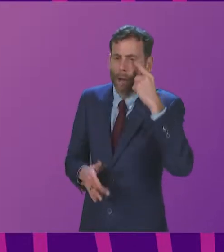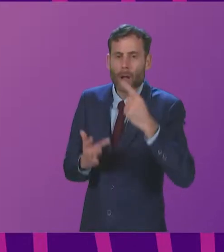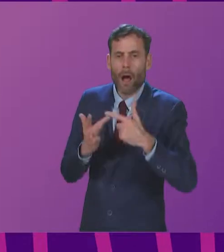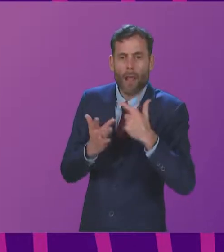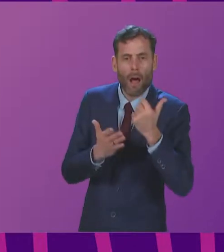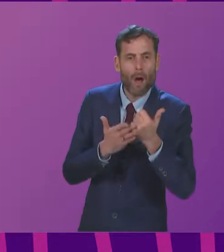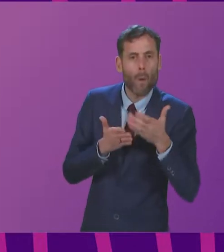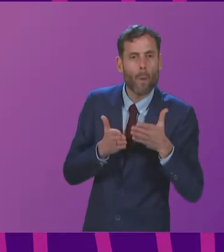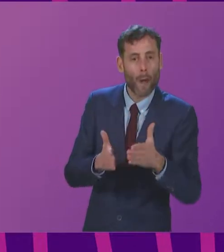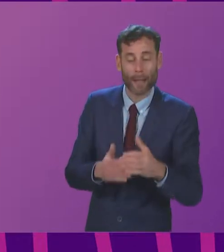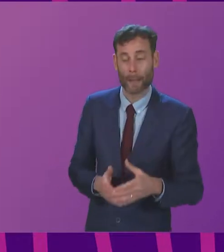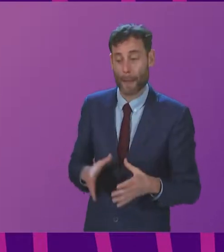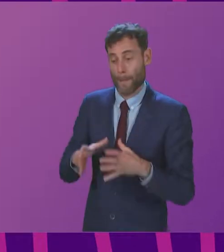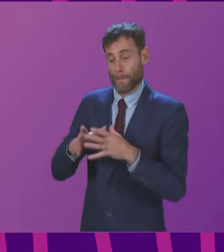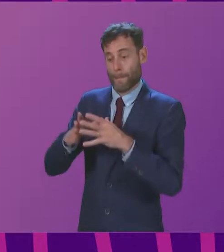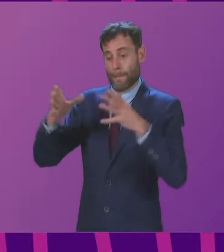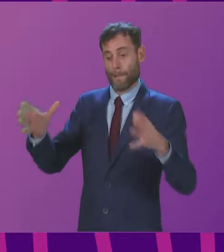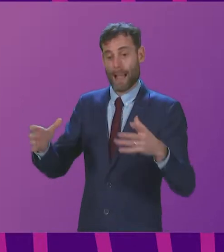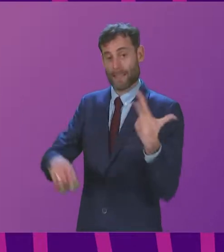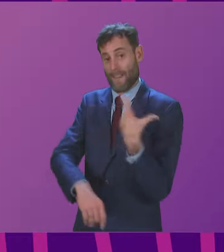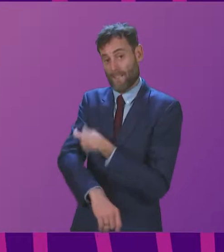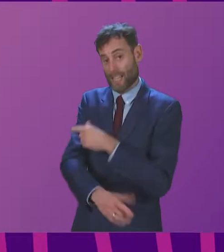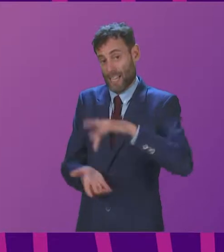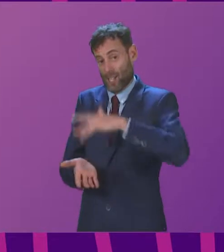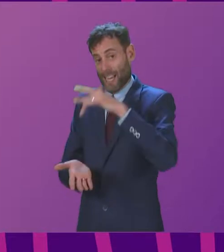vaccination clinics, albeit that they have played an enormously important part in